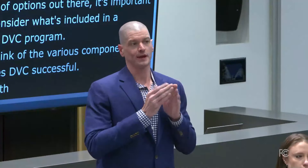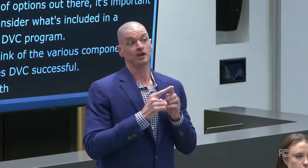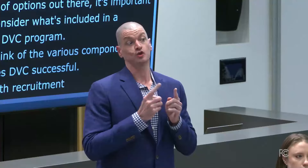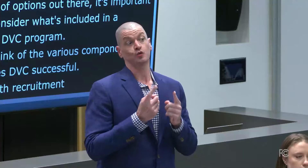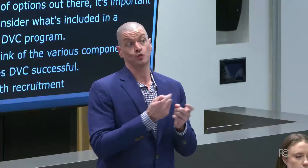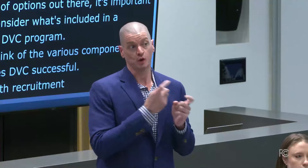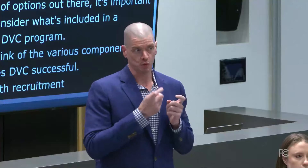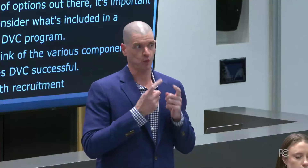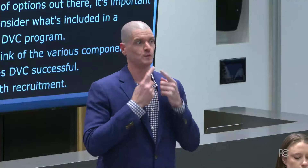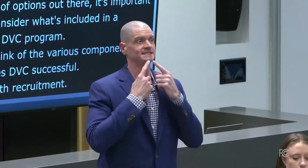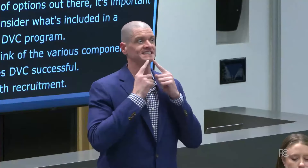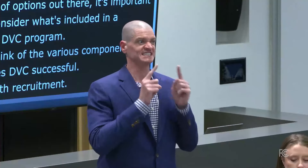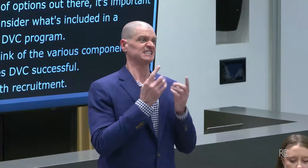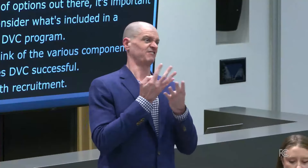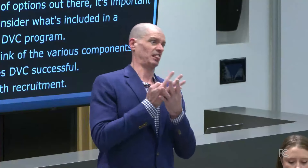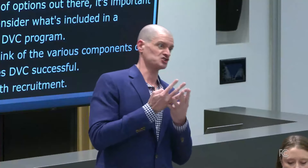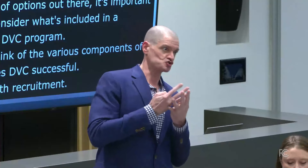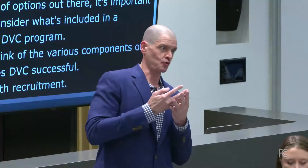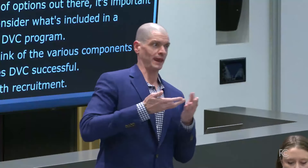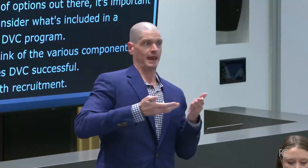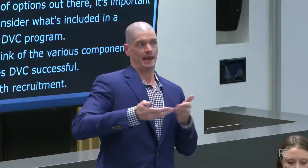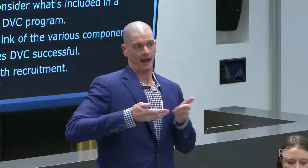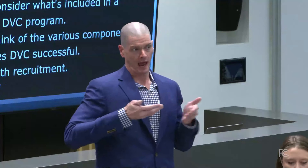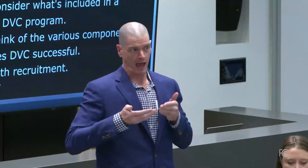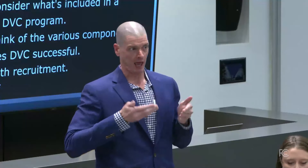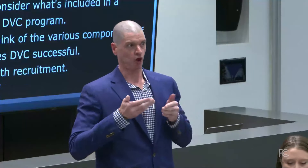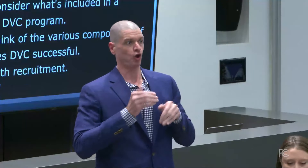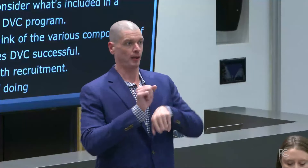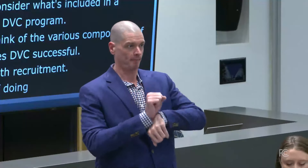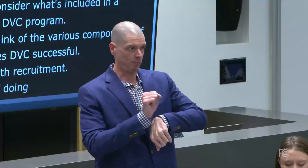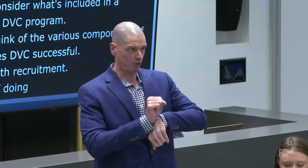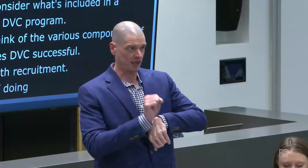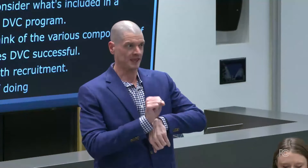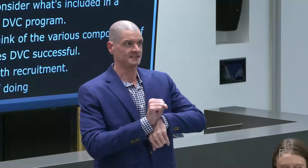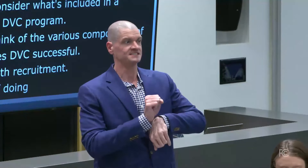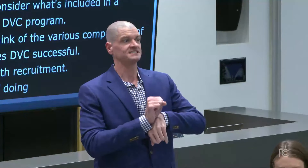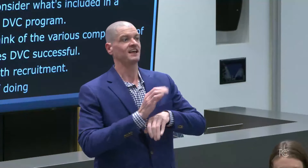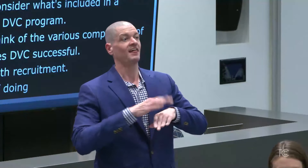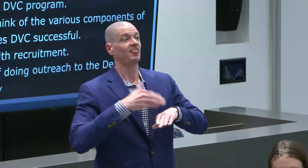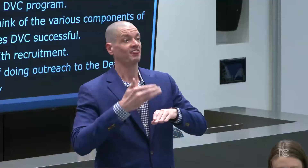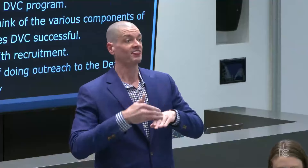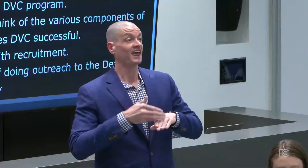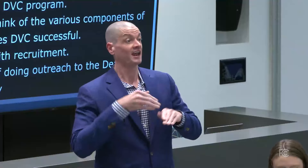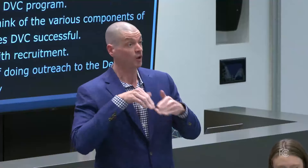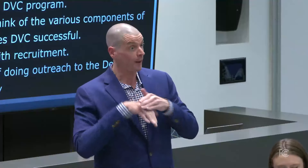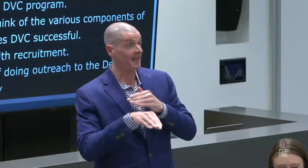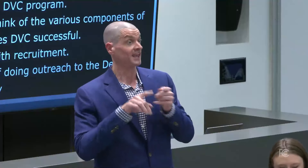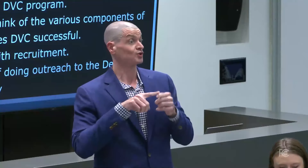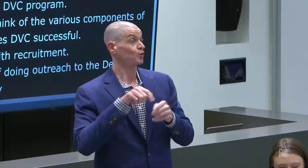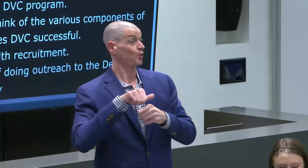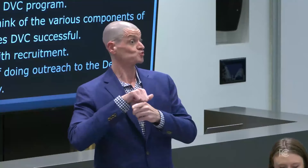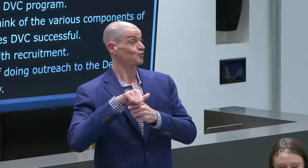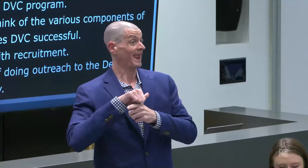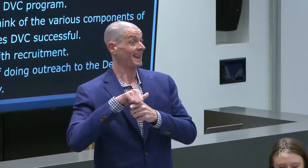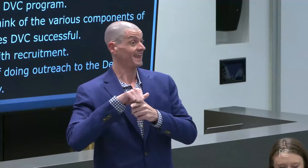SUCCESSFUL. STARTING WITH RECRUITMENT.